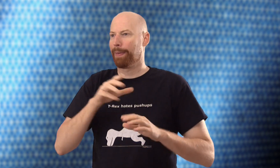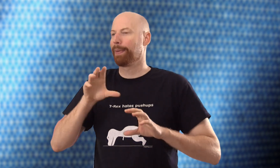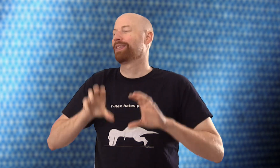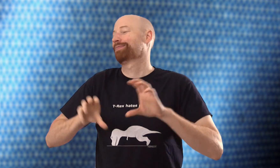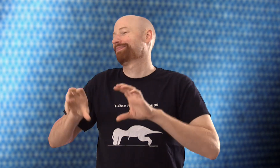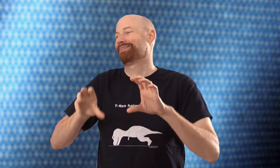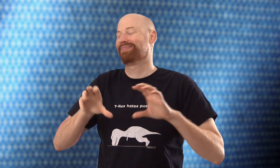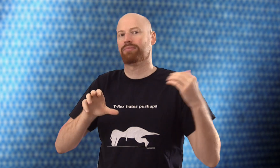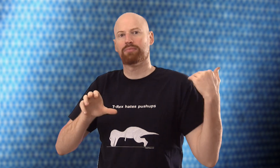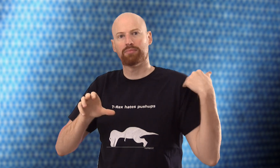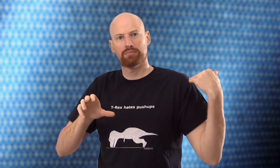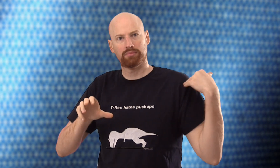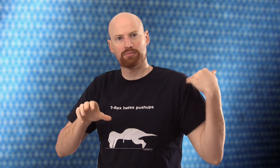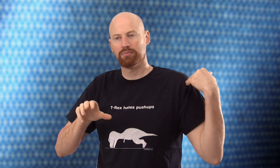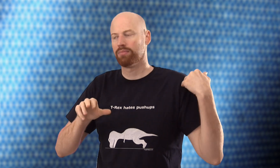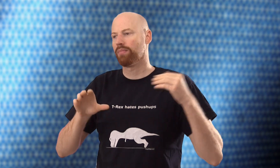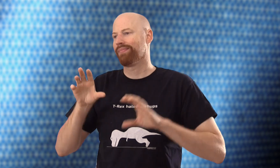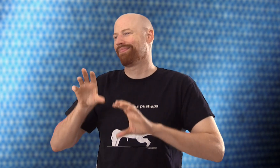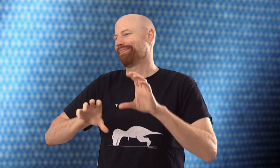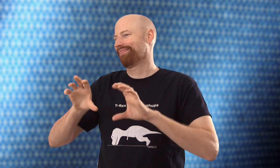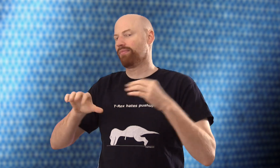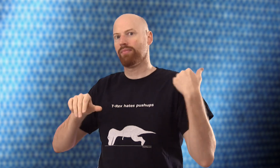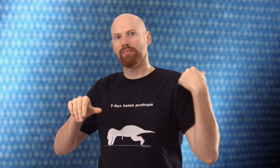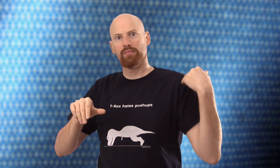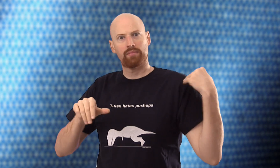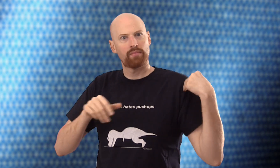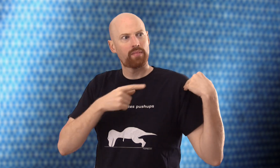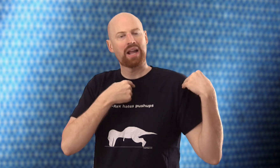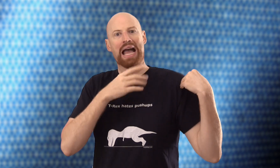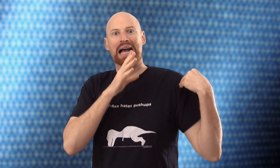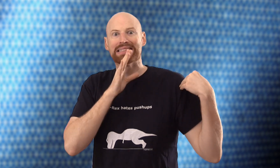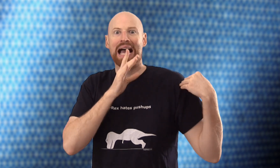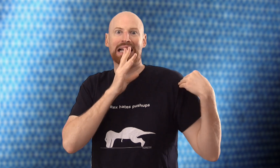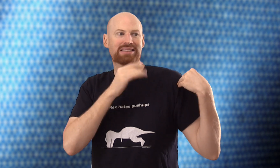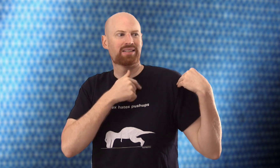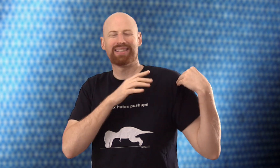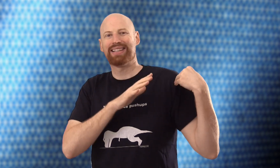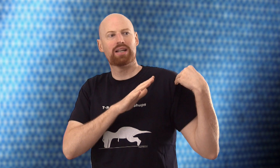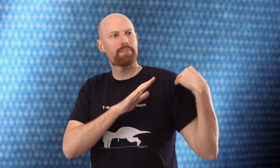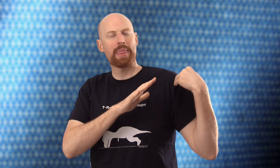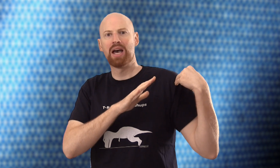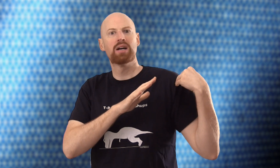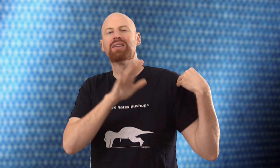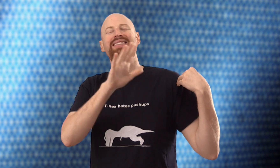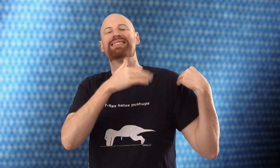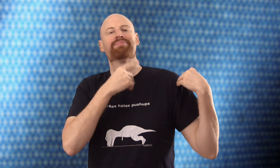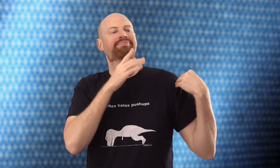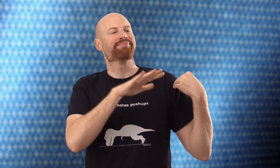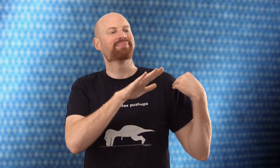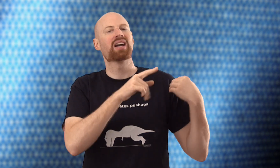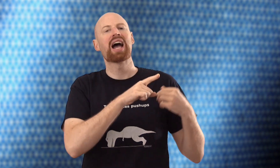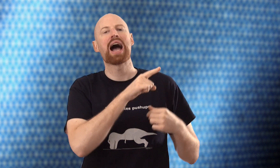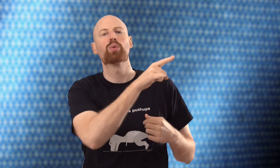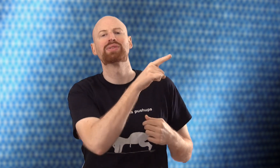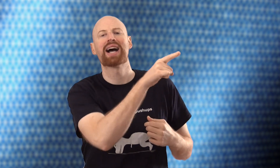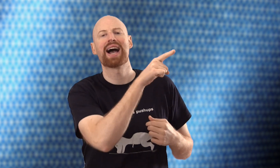trying to talk with me in spoken English. I politely acknowledged him but didn't engage. He kept trying to